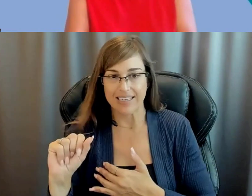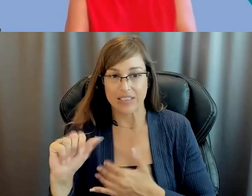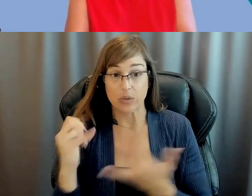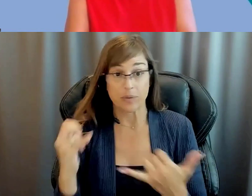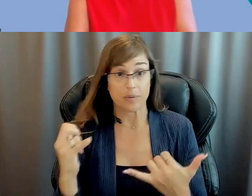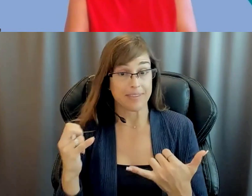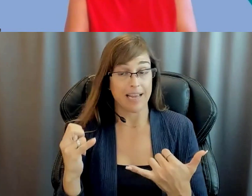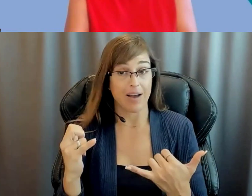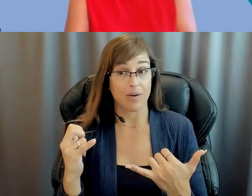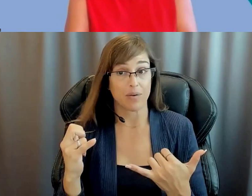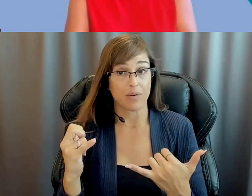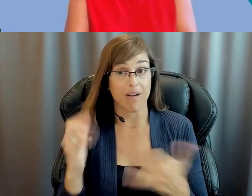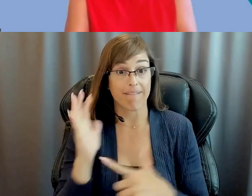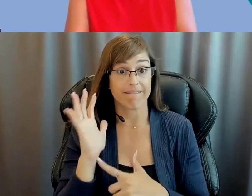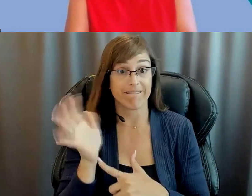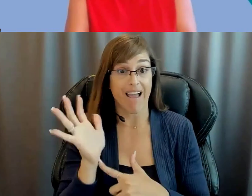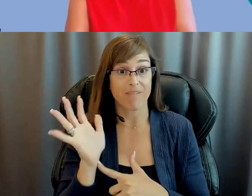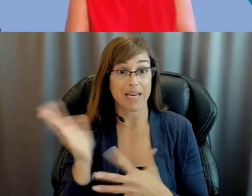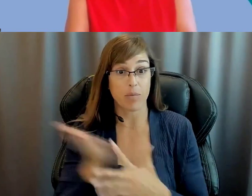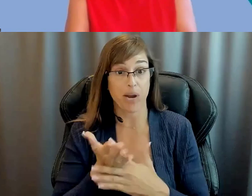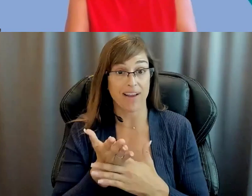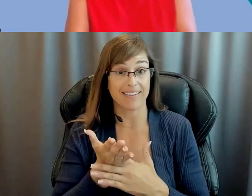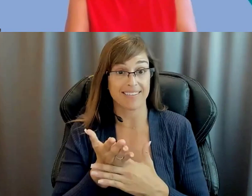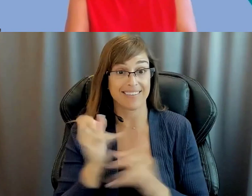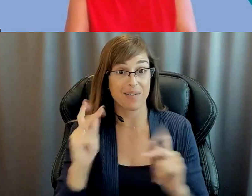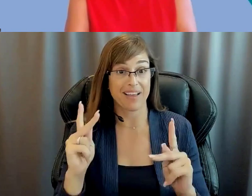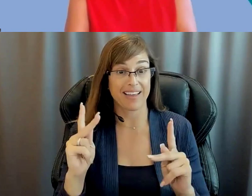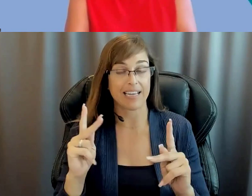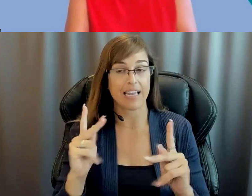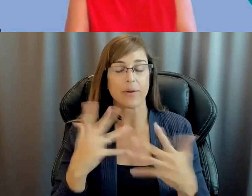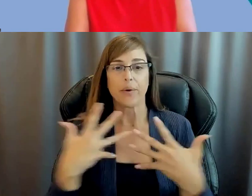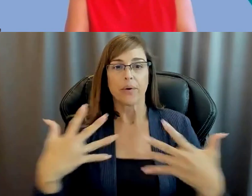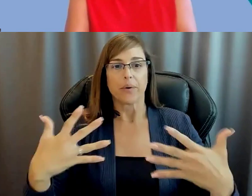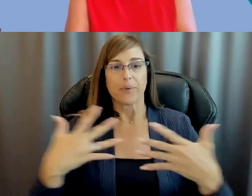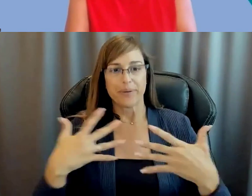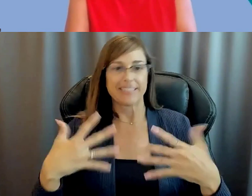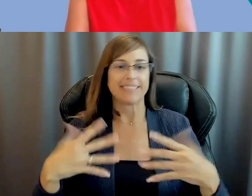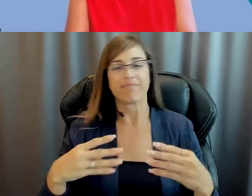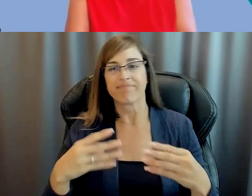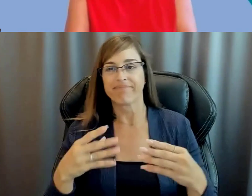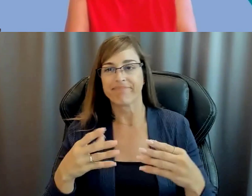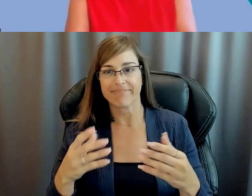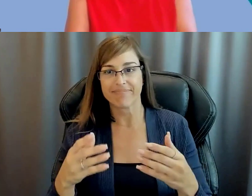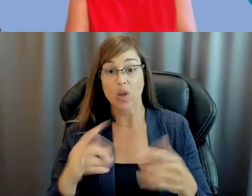is we're going to go to a 5-minute break so everyone can refresh themselves. When we come back,